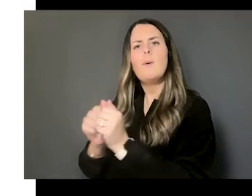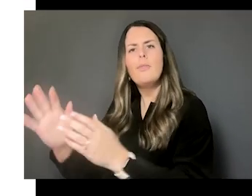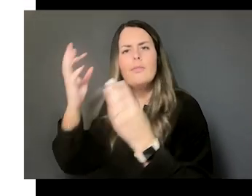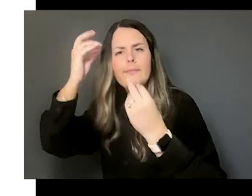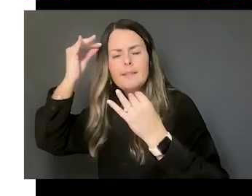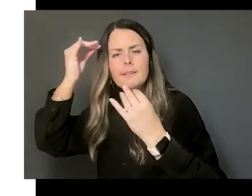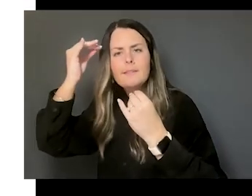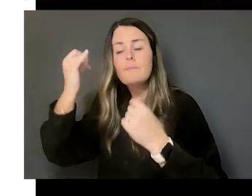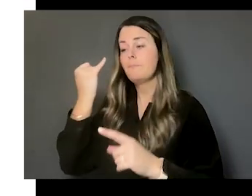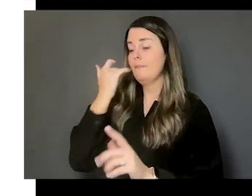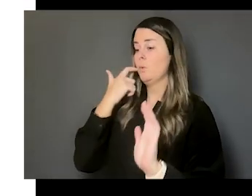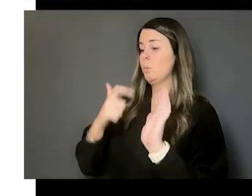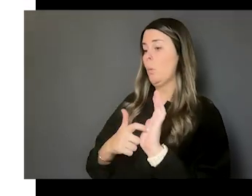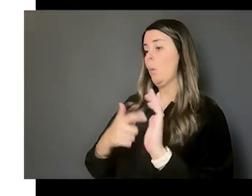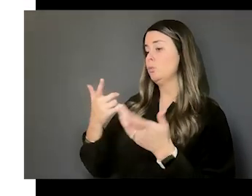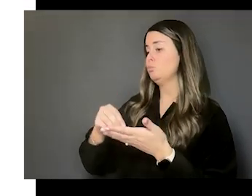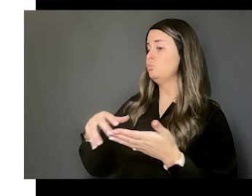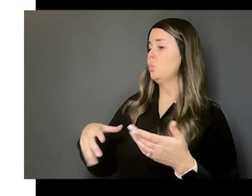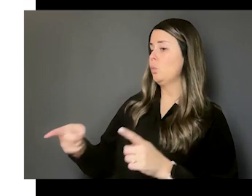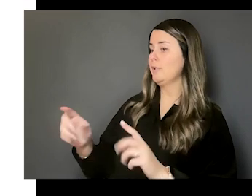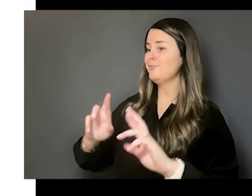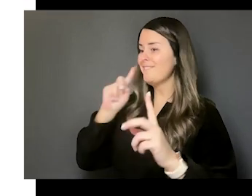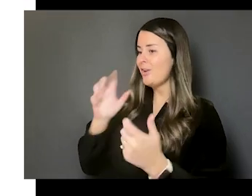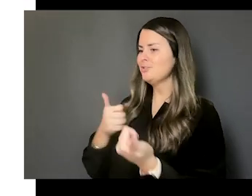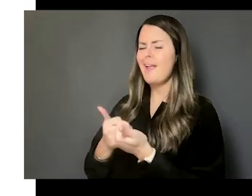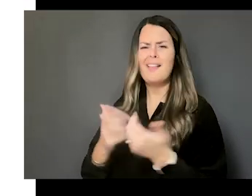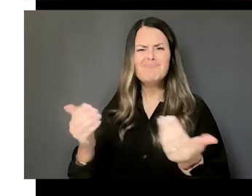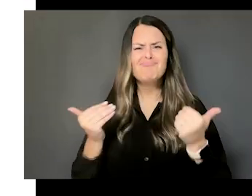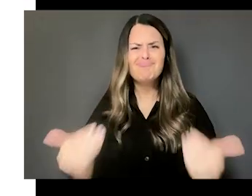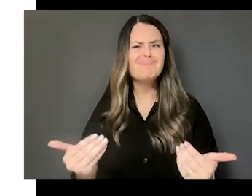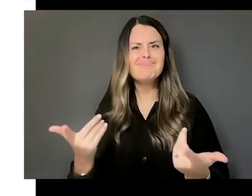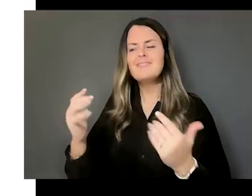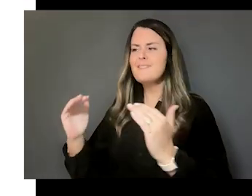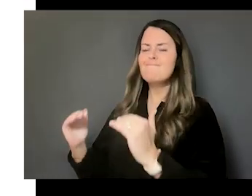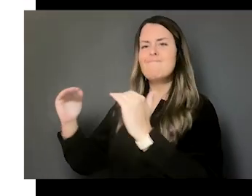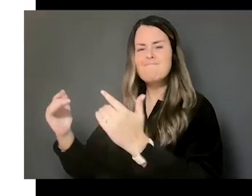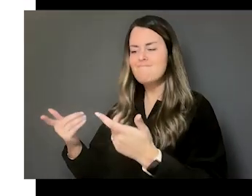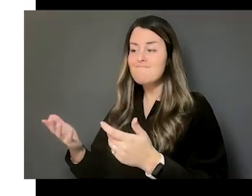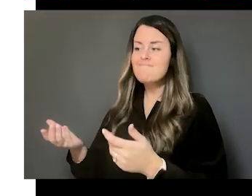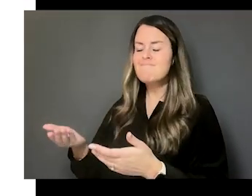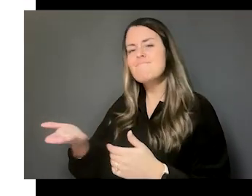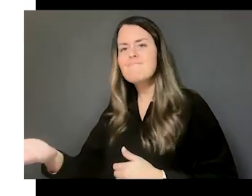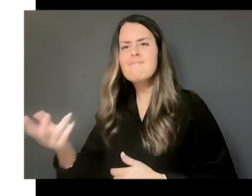So if we see a student ready for a challenge, let's go ahead and up the ante and give them something a little bit harder.